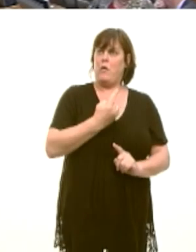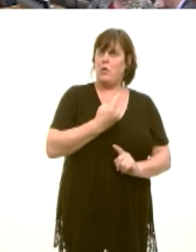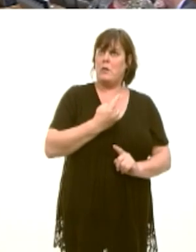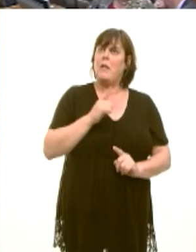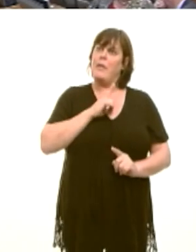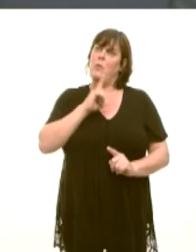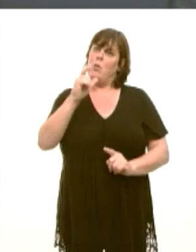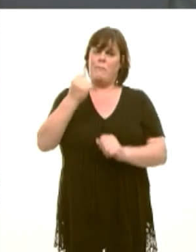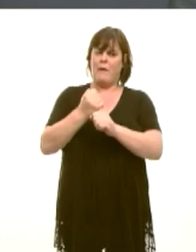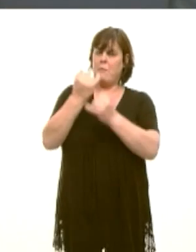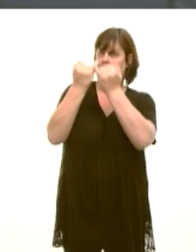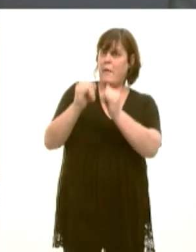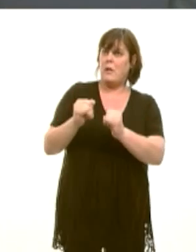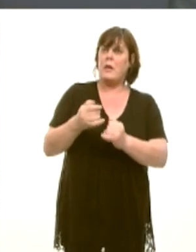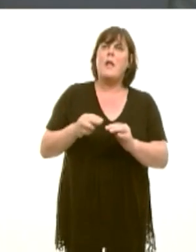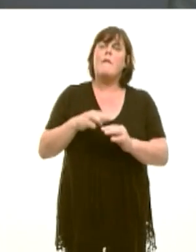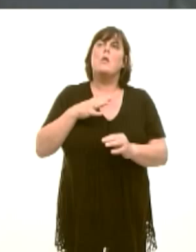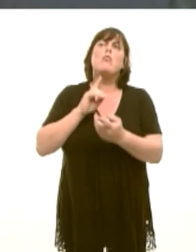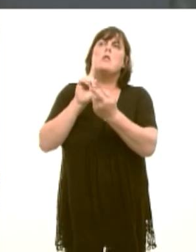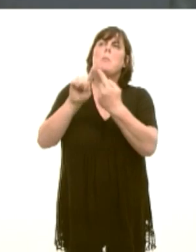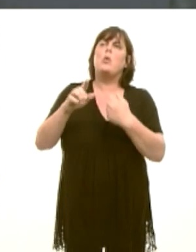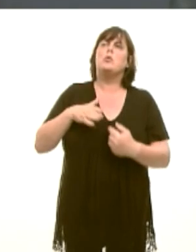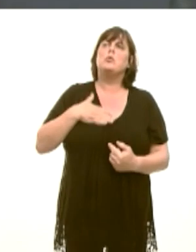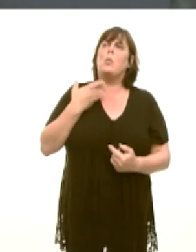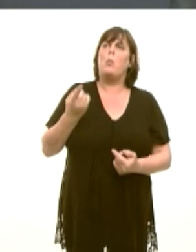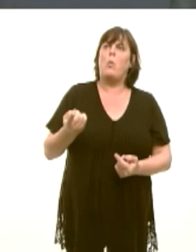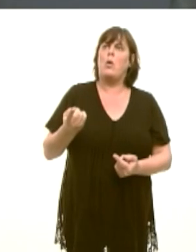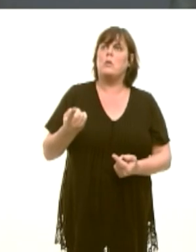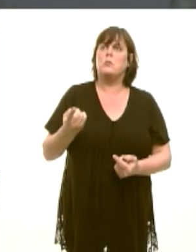down. If youíre unwilling to give us answer as to whether or not youíll adopt the new